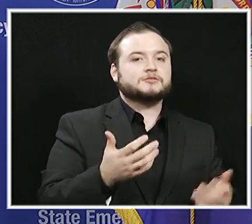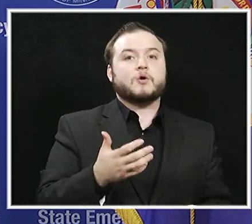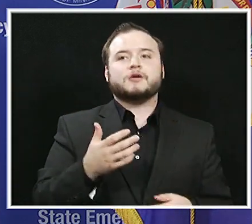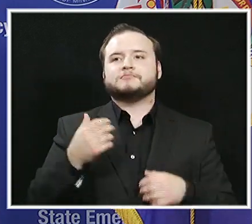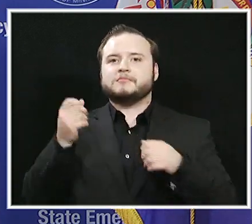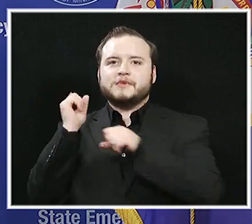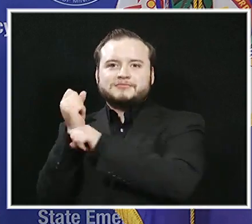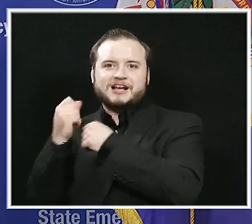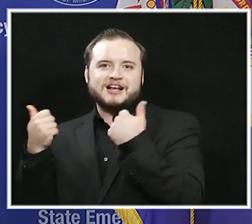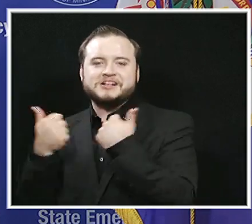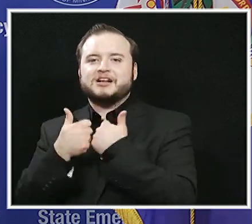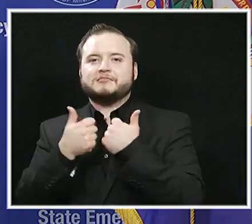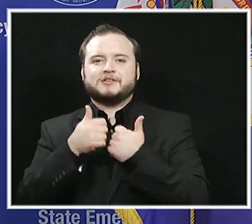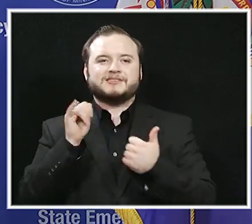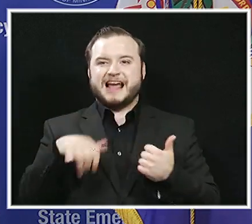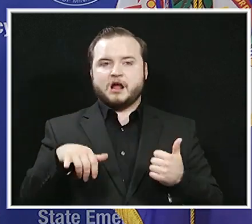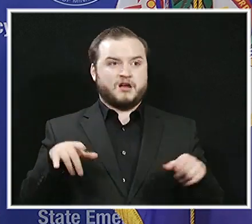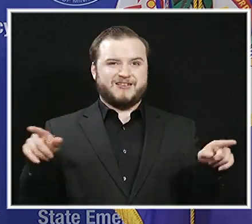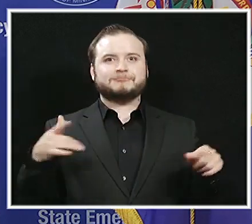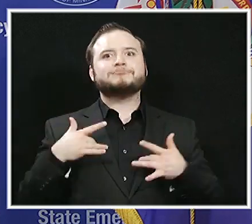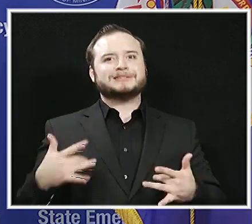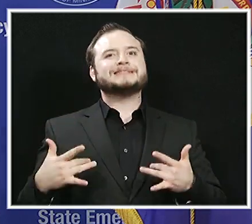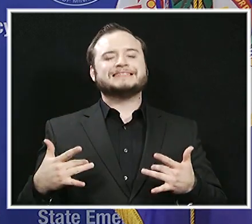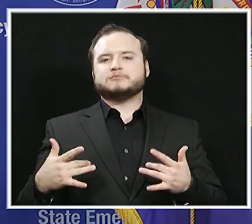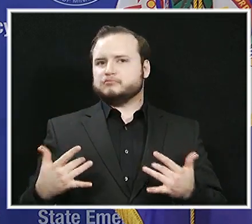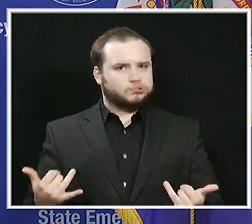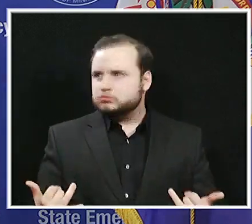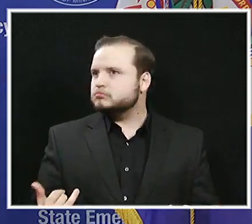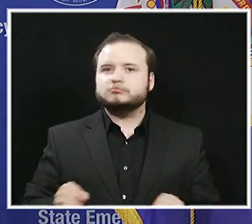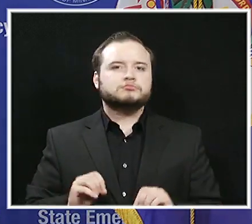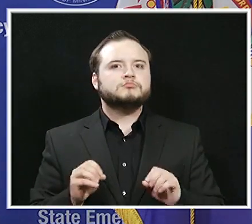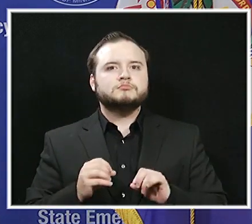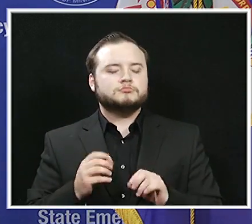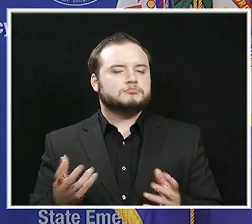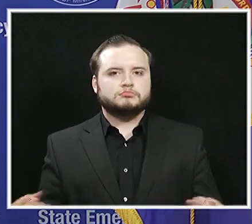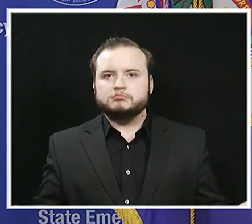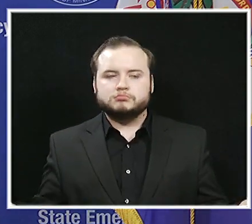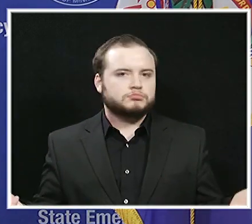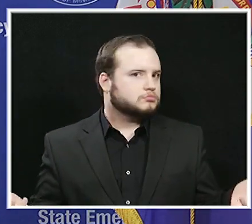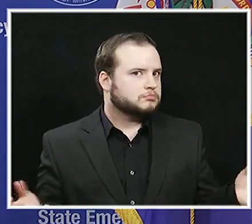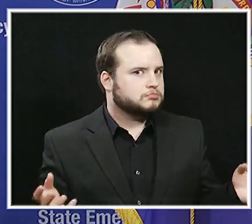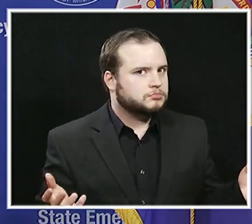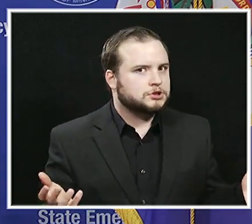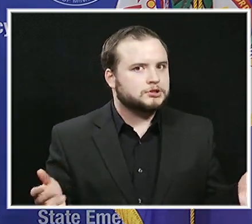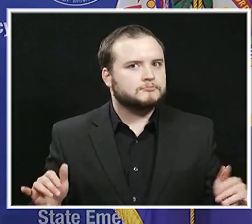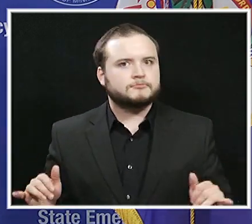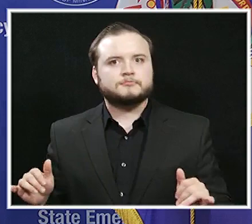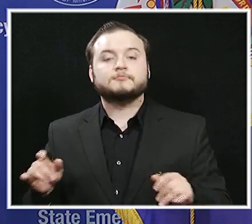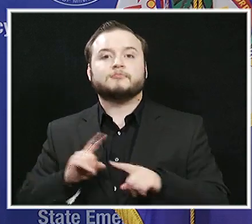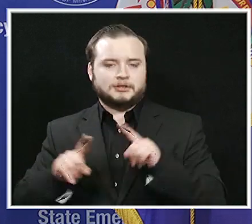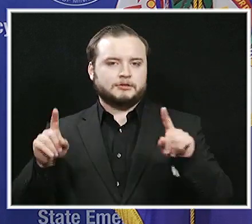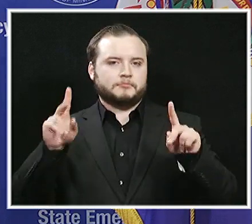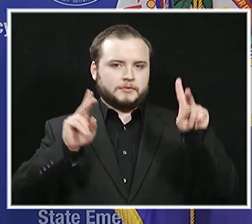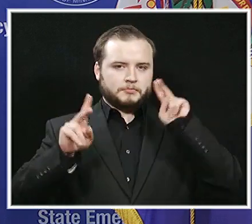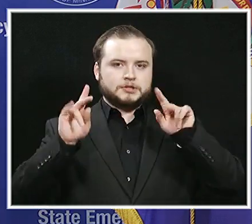be at baseball games, track meets. It is totally disrupted. Disrupted everything of where we're at. I want to be clear.